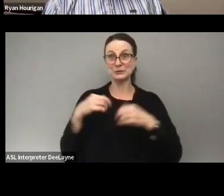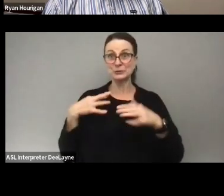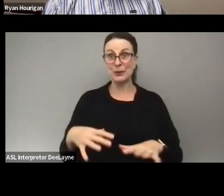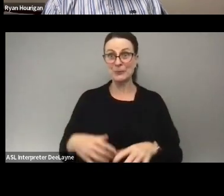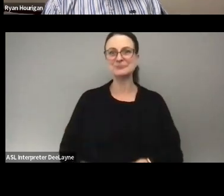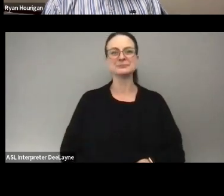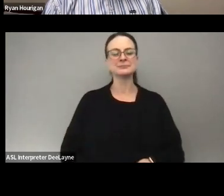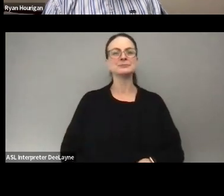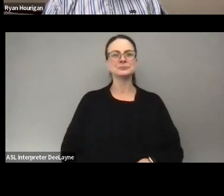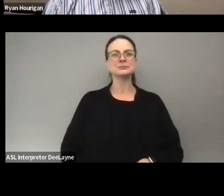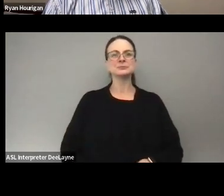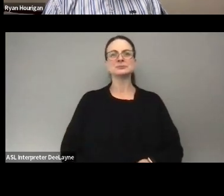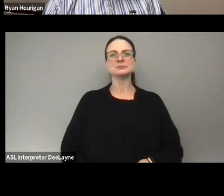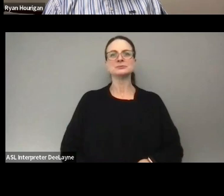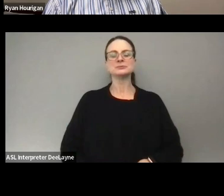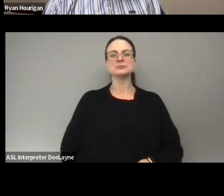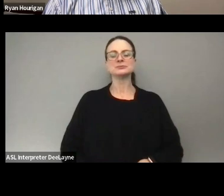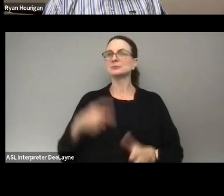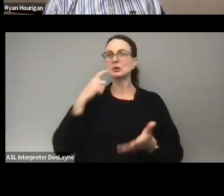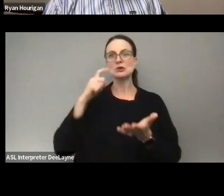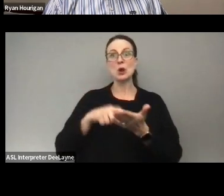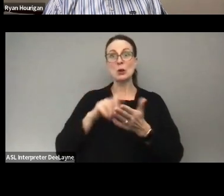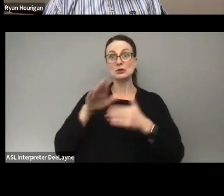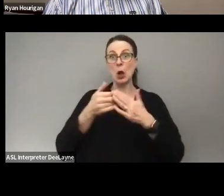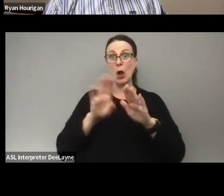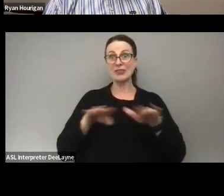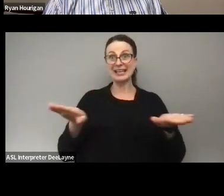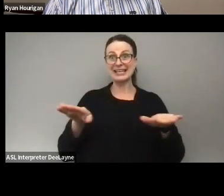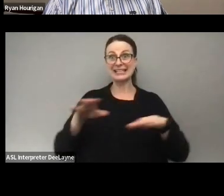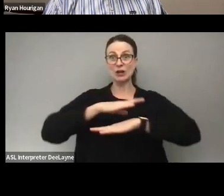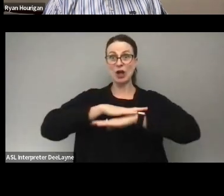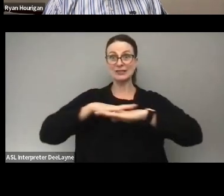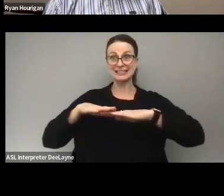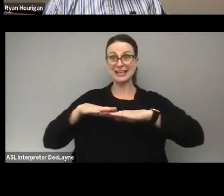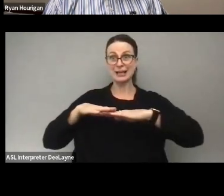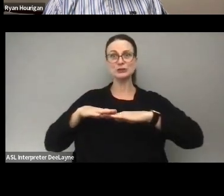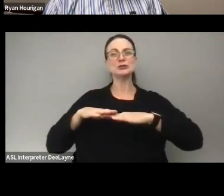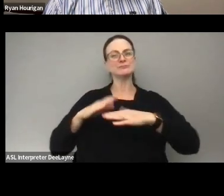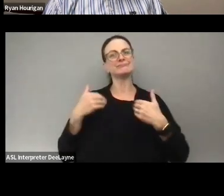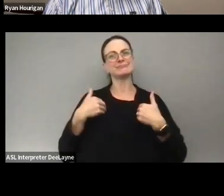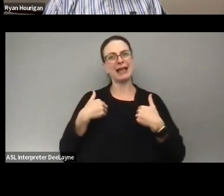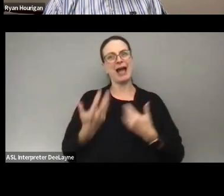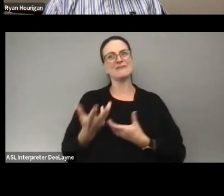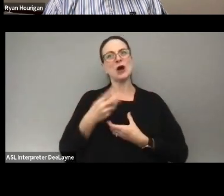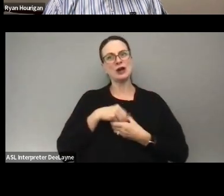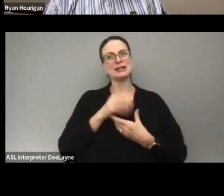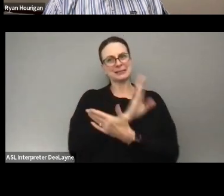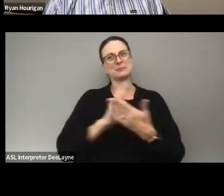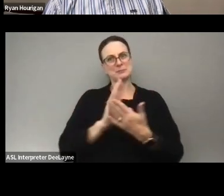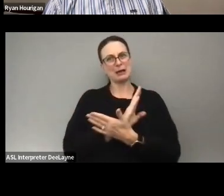this is all the kids on the stage, by the way, all are challenged with autism spectrum disorder.